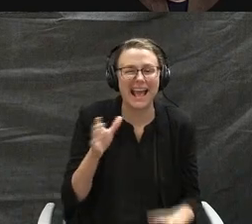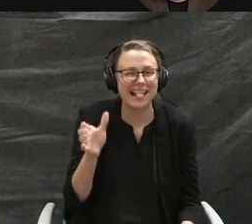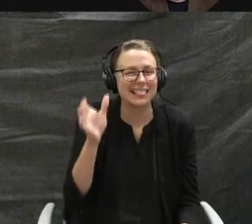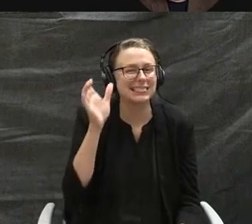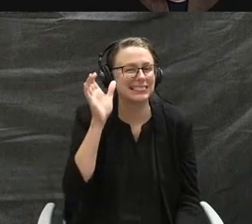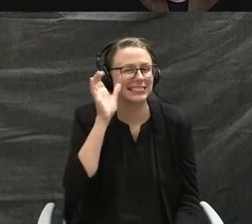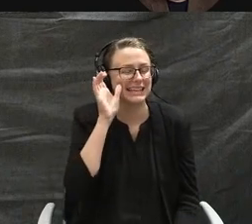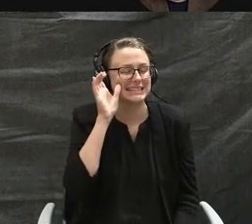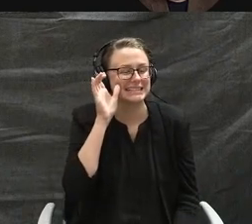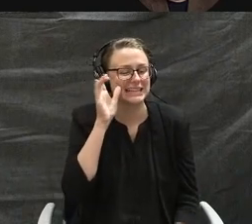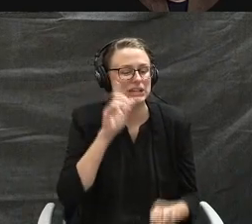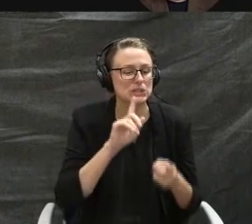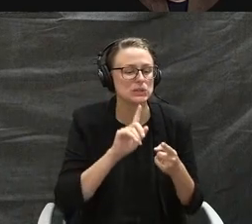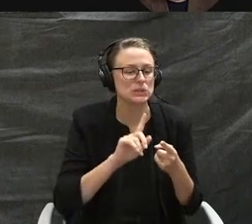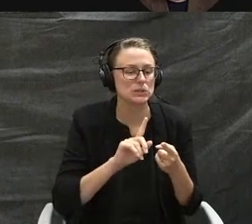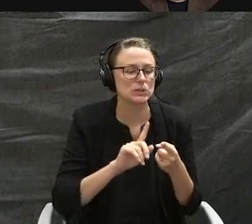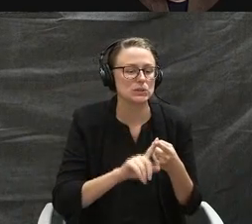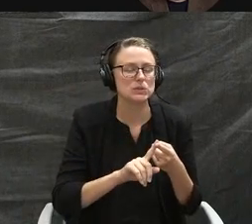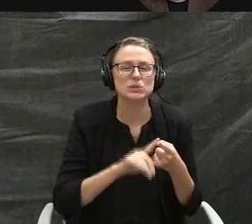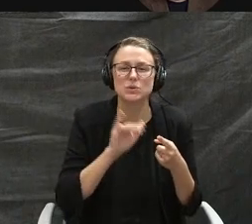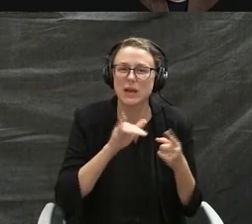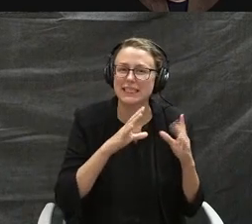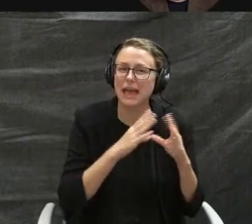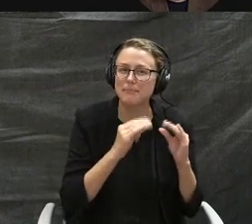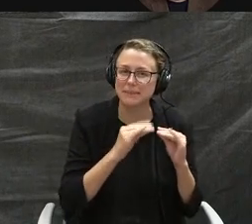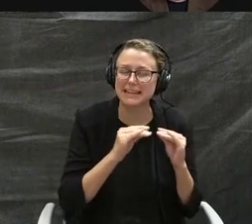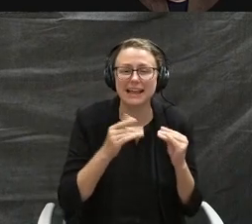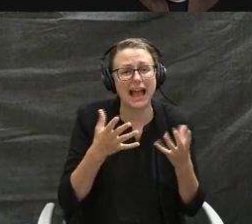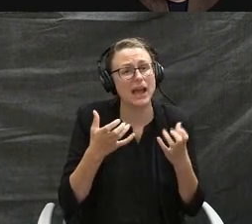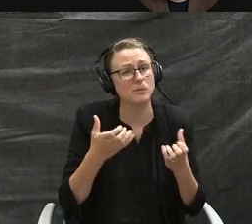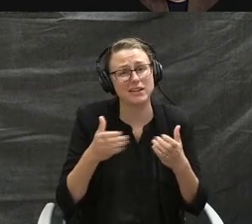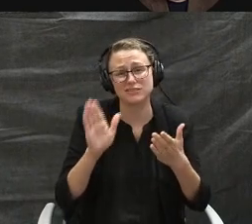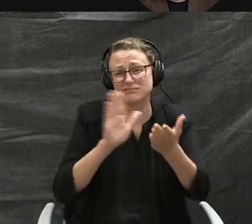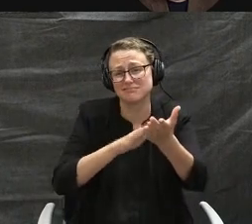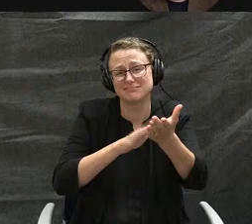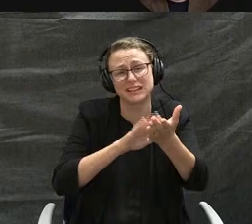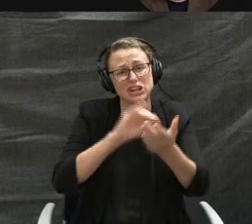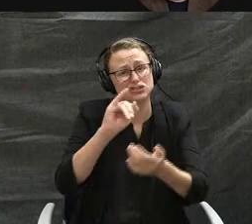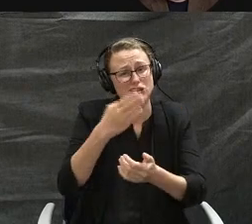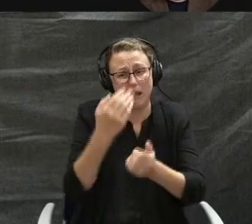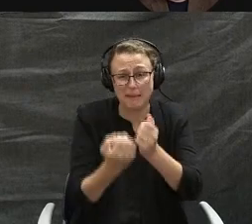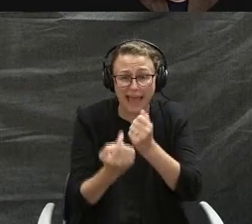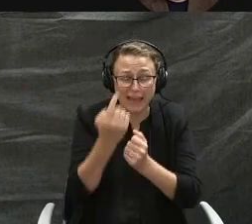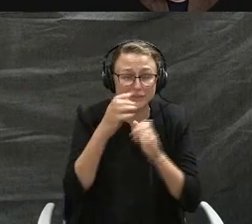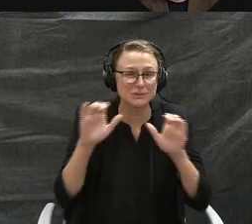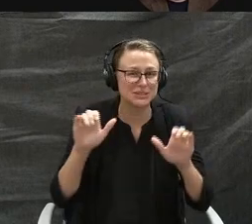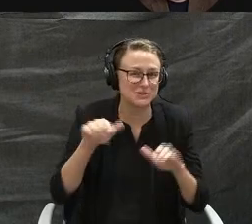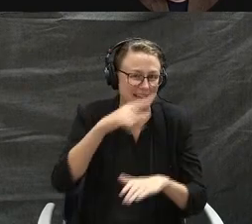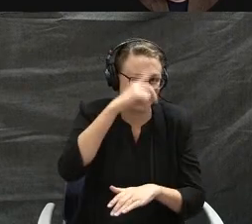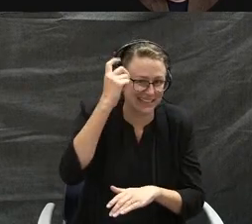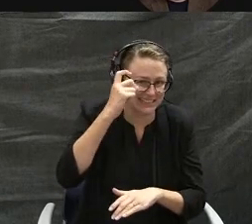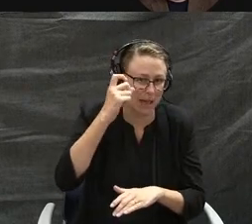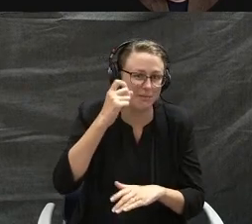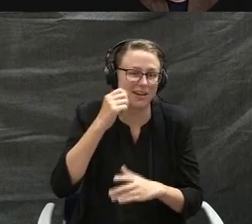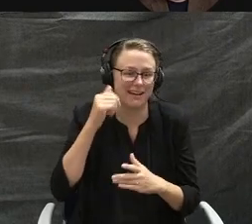say that I listened into the UM, the seek meeting notes and I just wanted to commend the job that everybody's been doing this